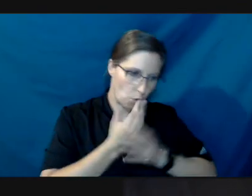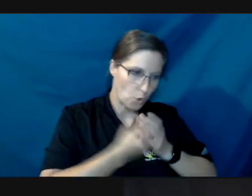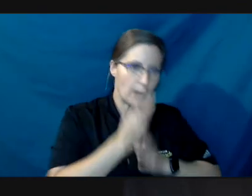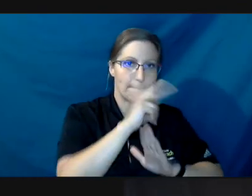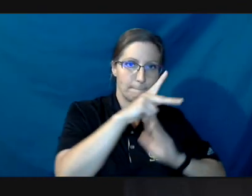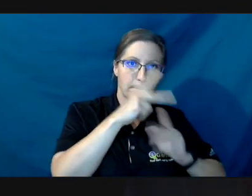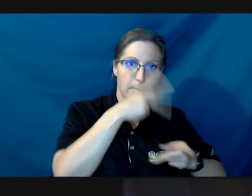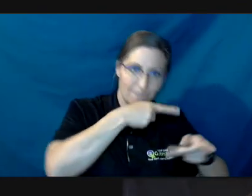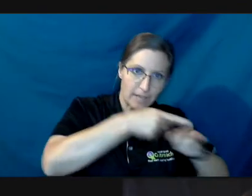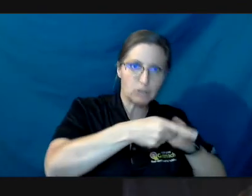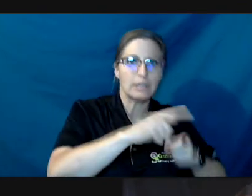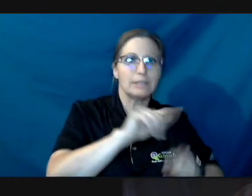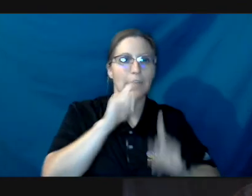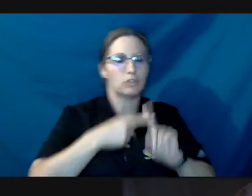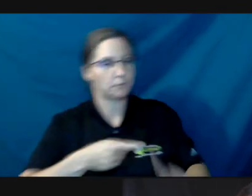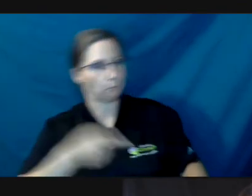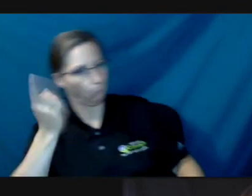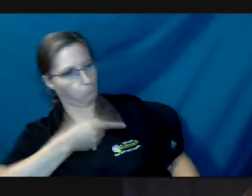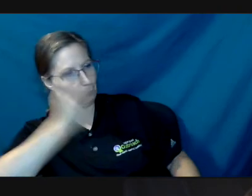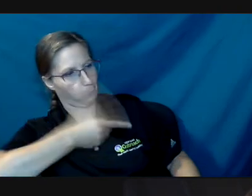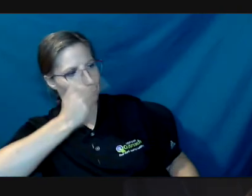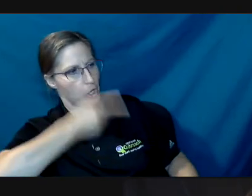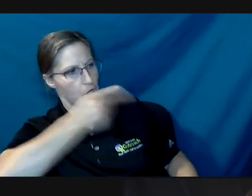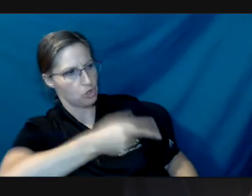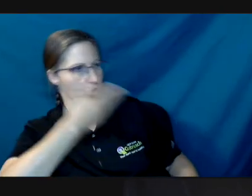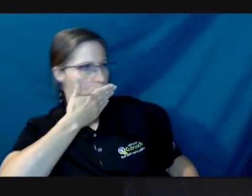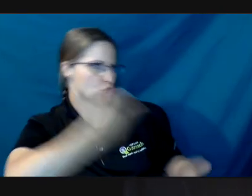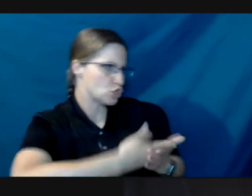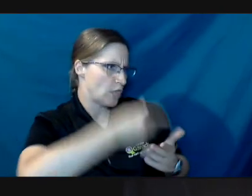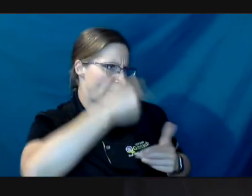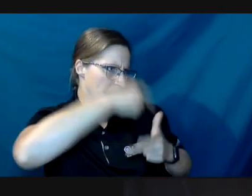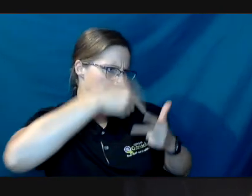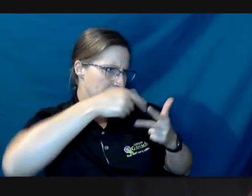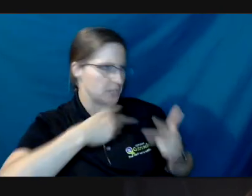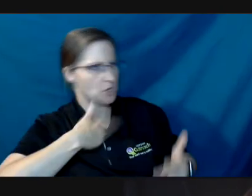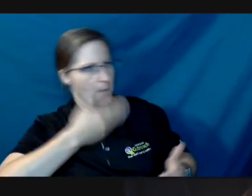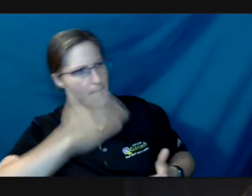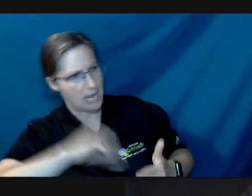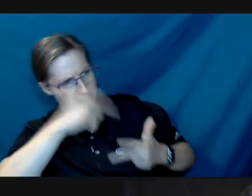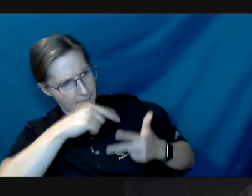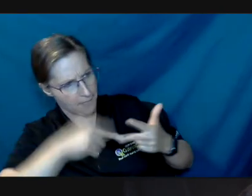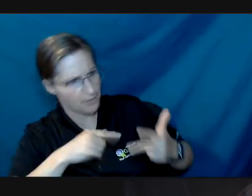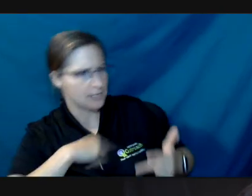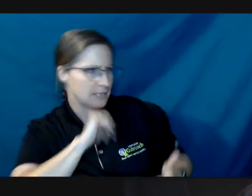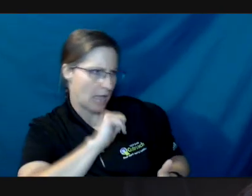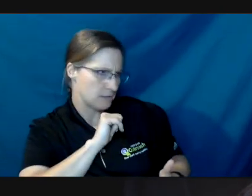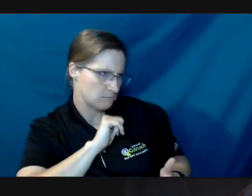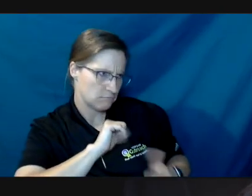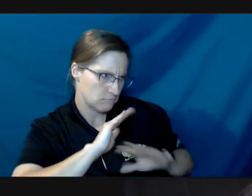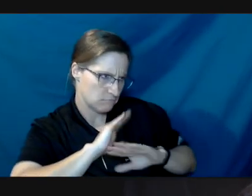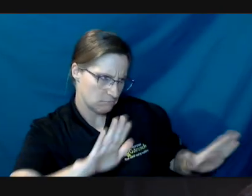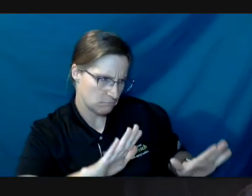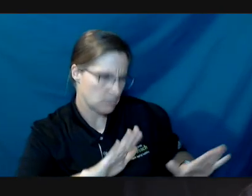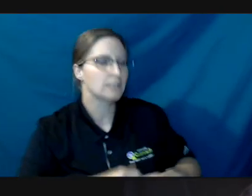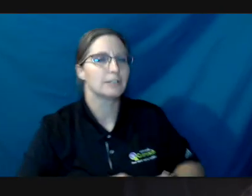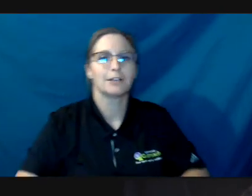on their own instead of someone just telling them the good, the bad, and ugly. Which we all know it's just all good.